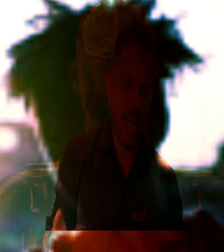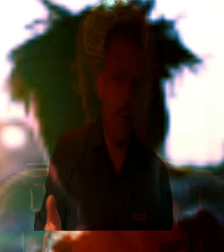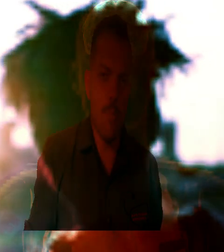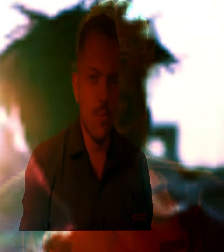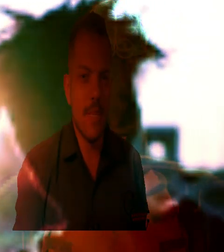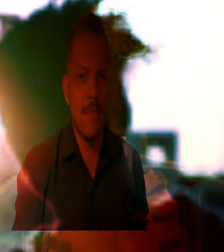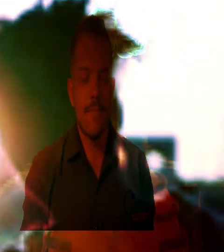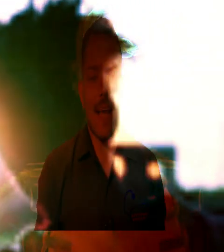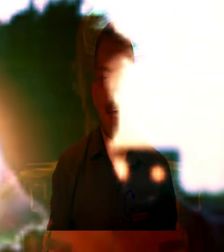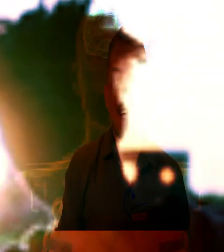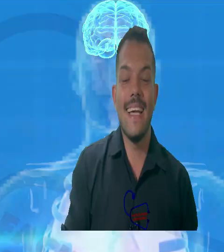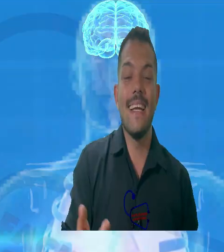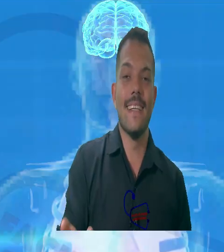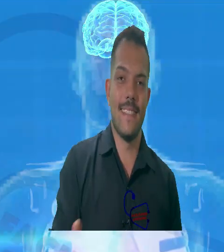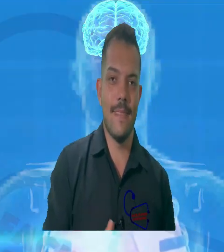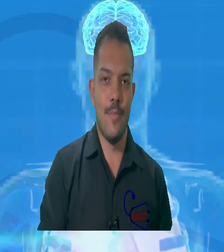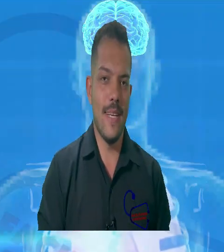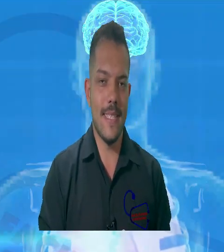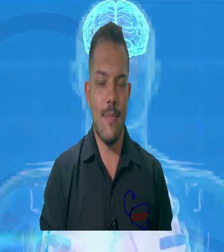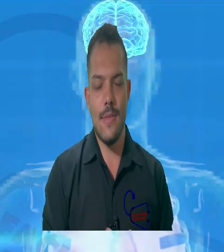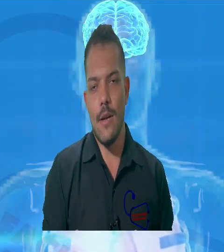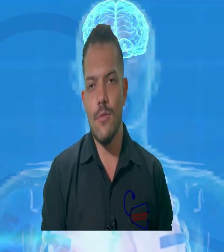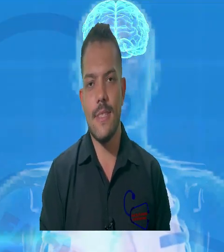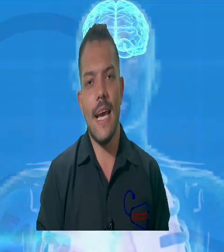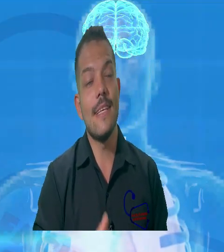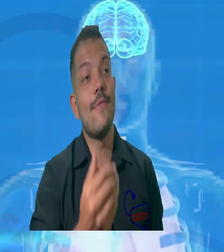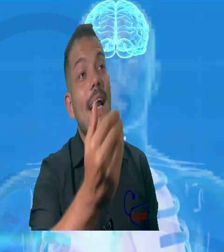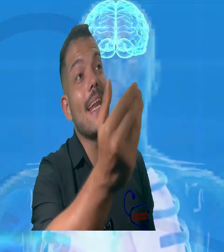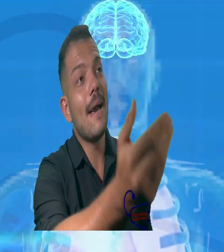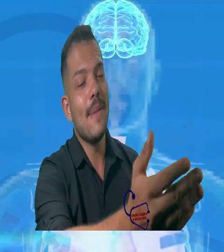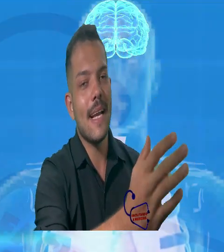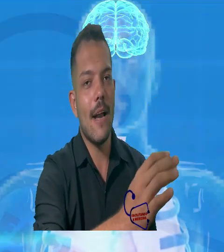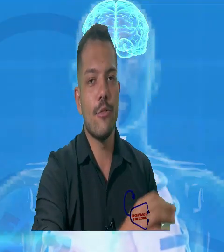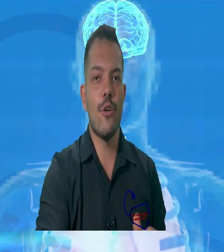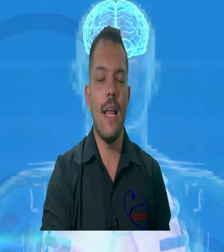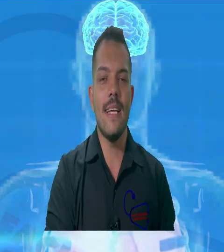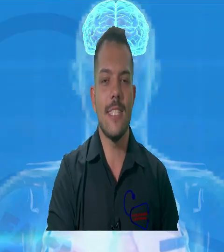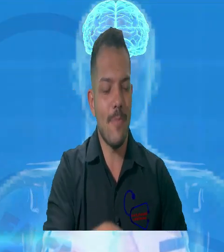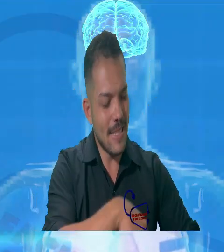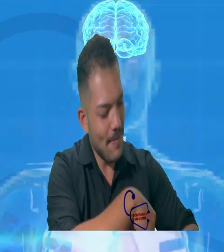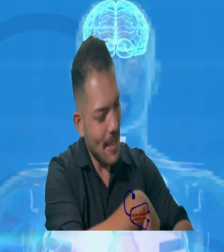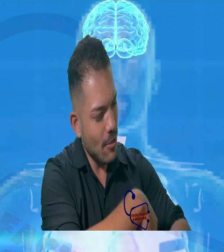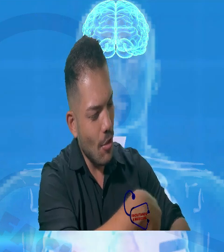's common, you know, that child, for example, has scabies. Go there and play with your classmates